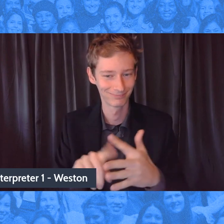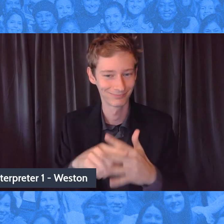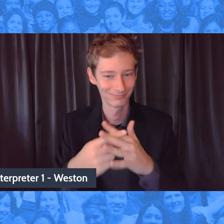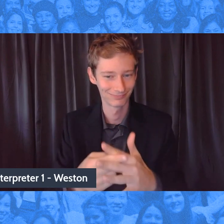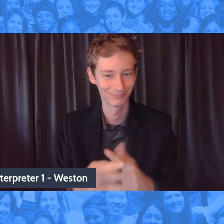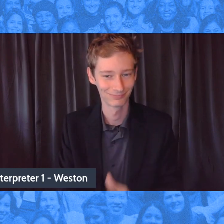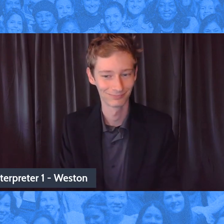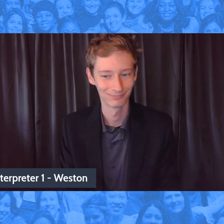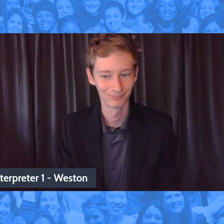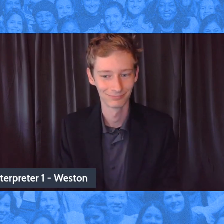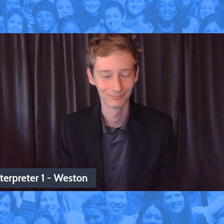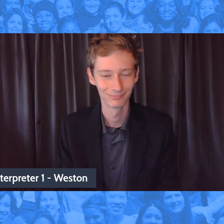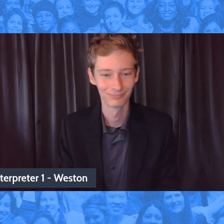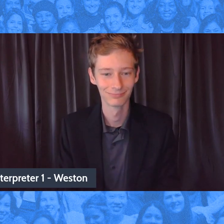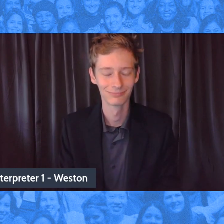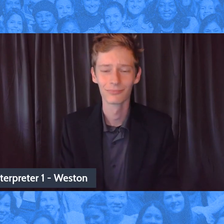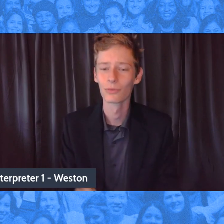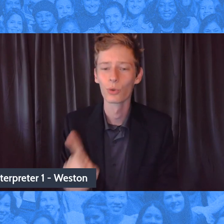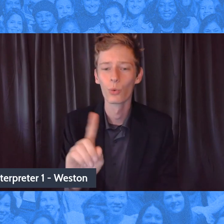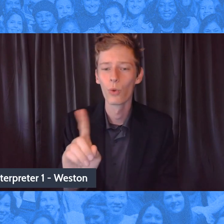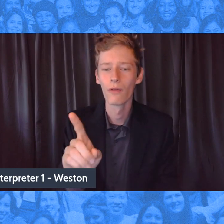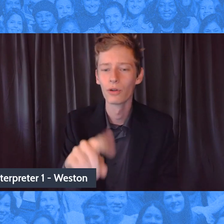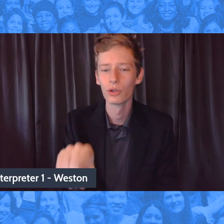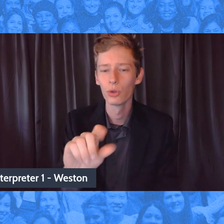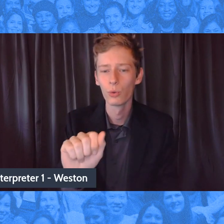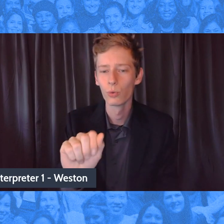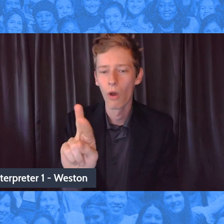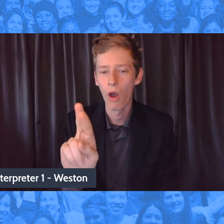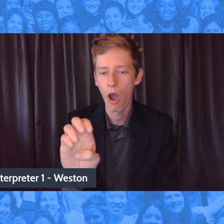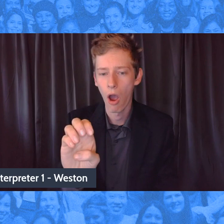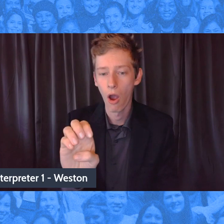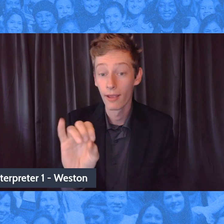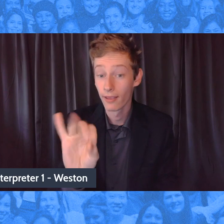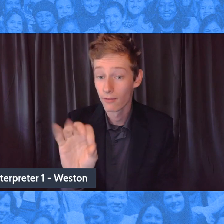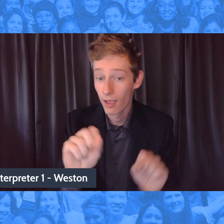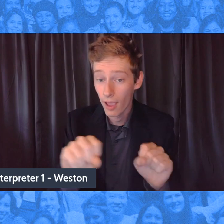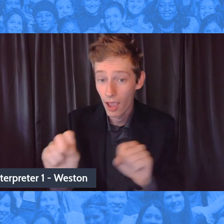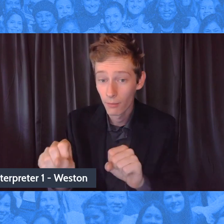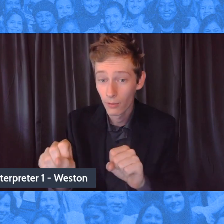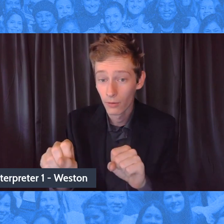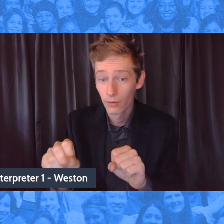So wherever you are, if you're able, I invite you to close your eyes.